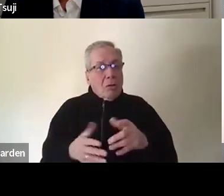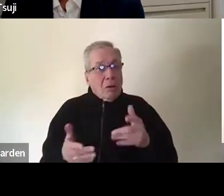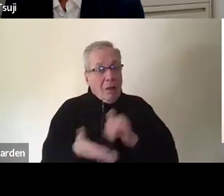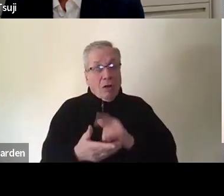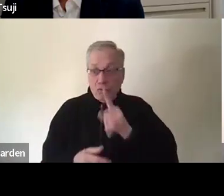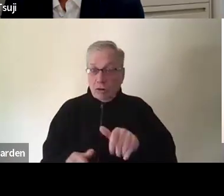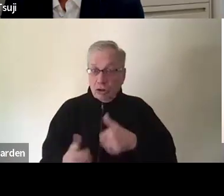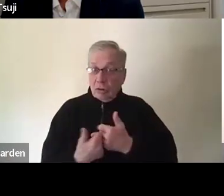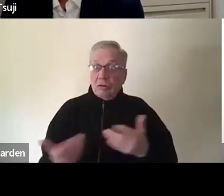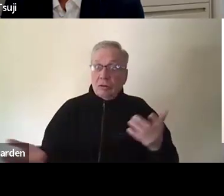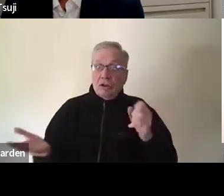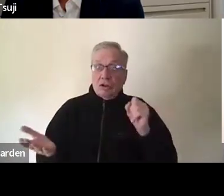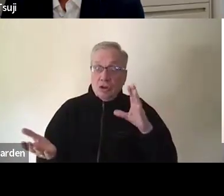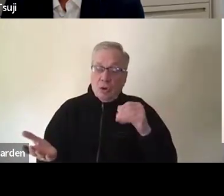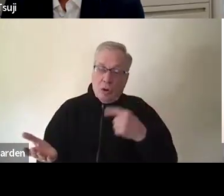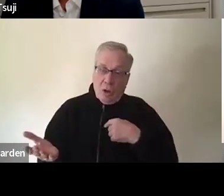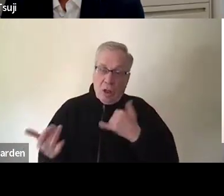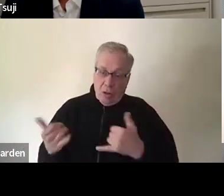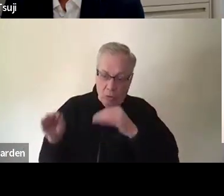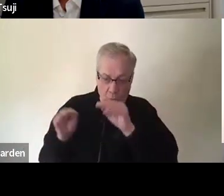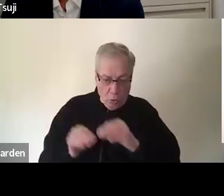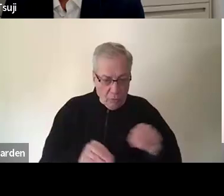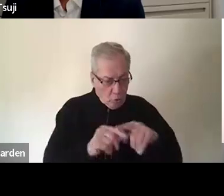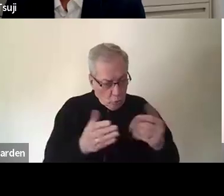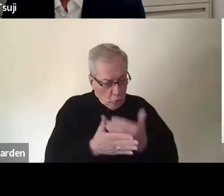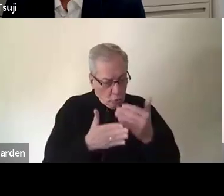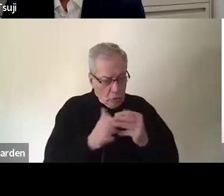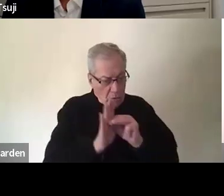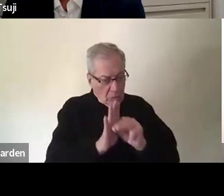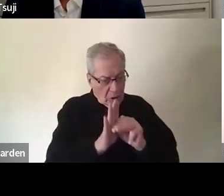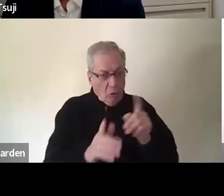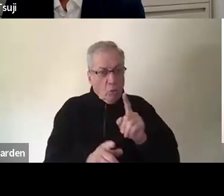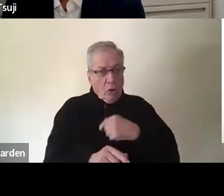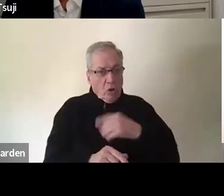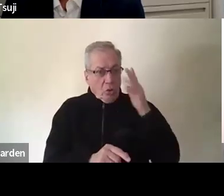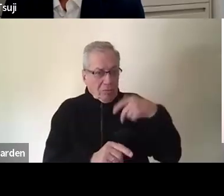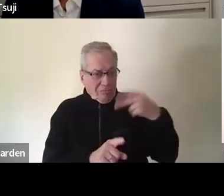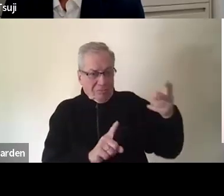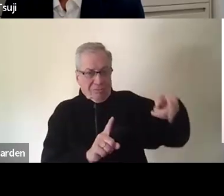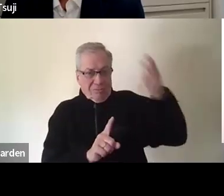So by moving to a new model where we are going to hijack essentially the required first-year